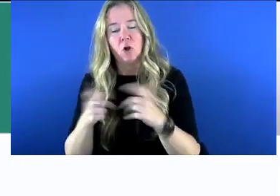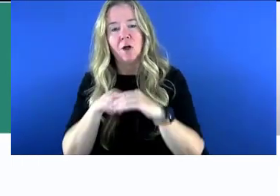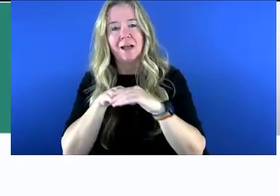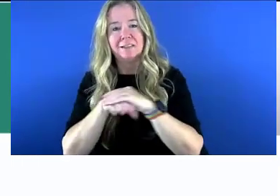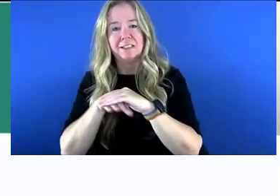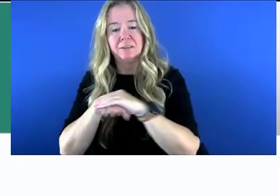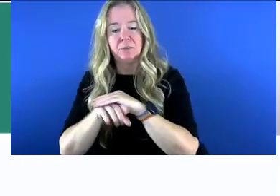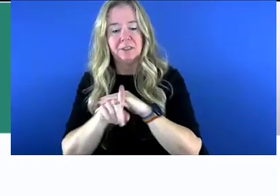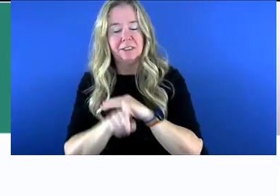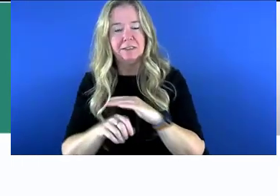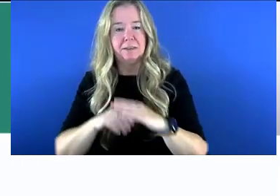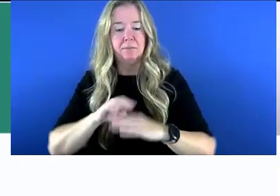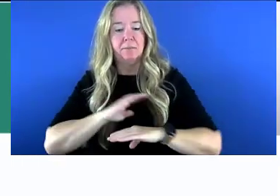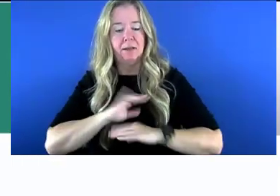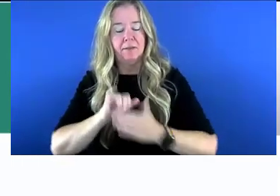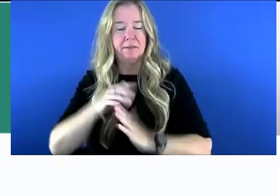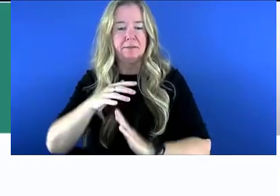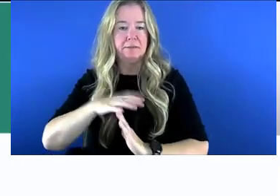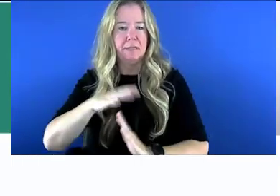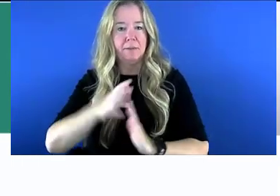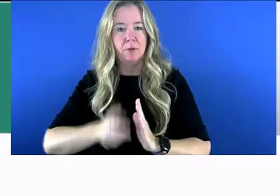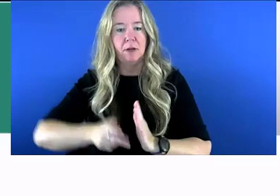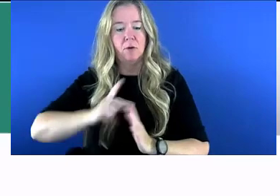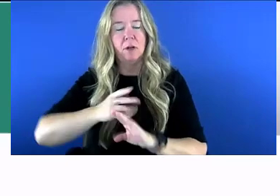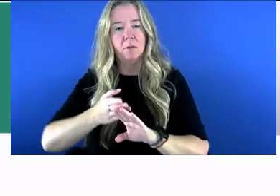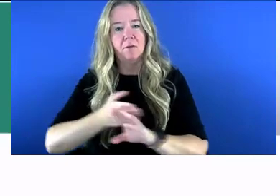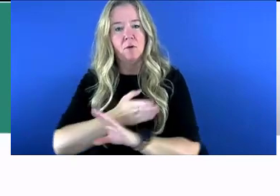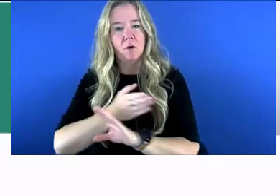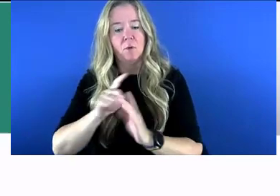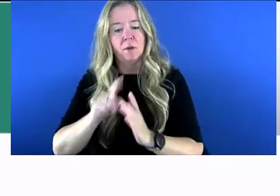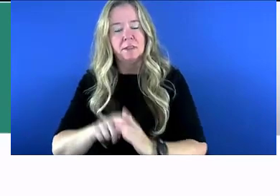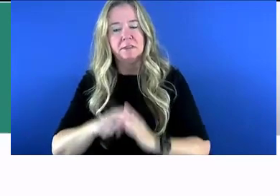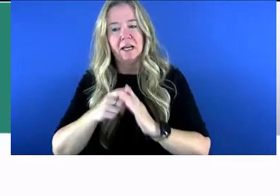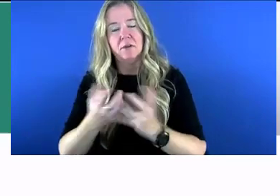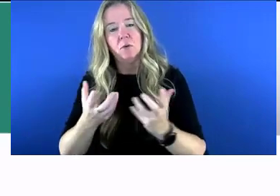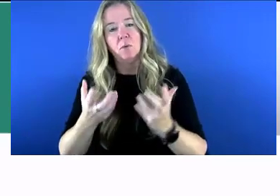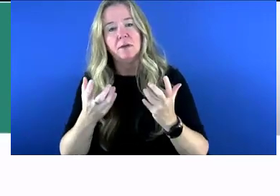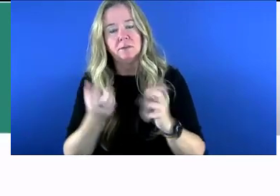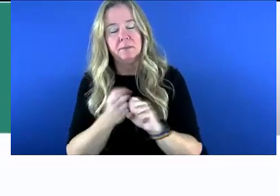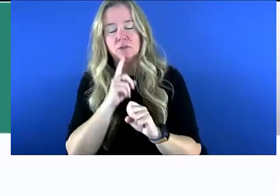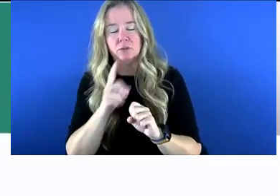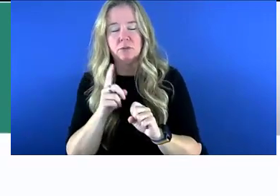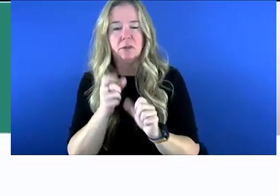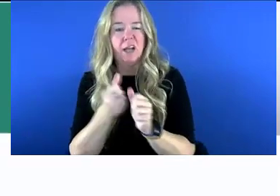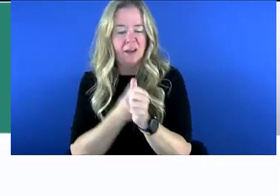is a top priority. And so before we dive in, we just want to make sure that everything you need